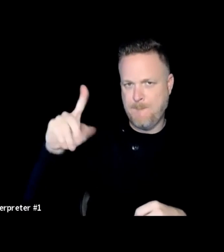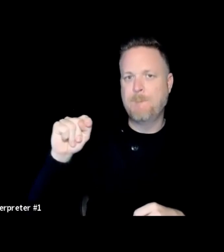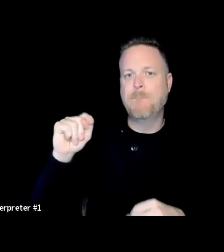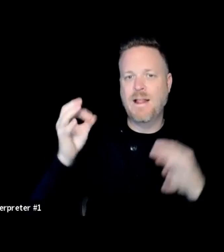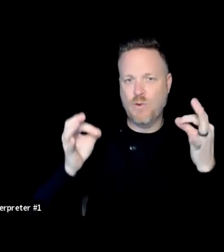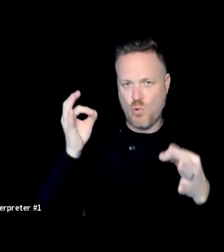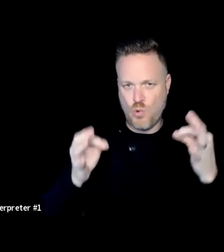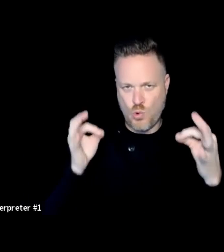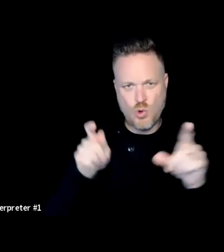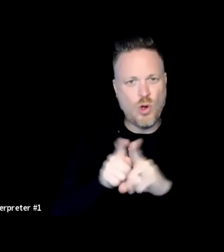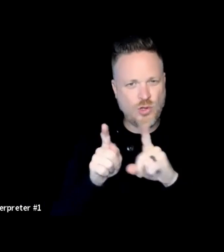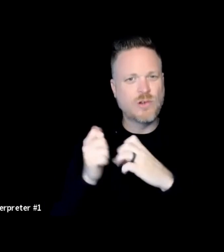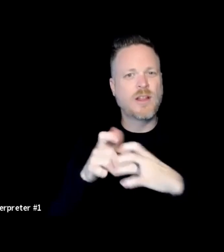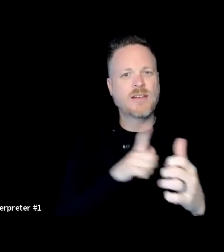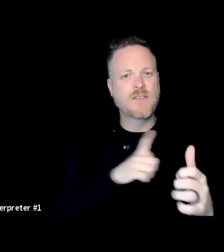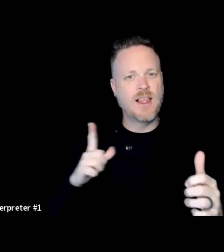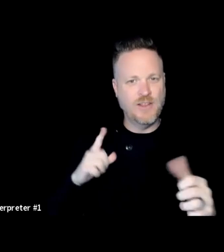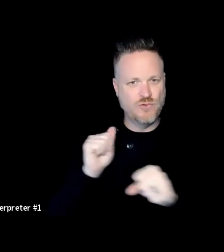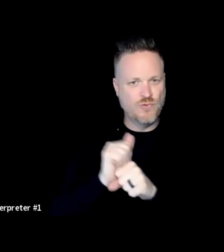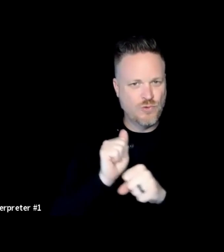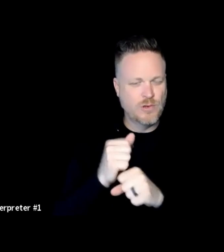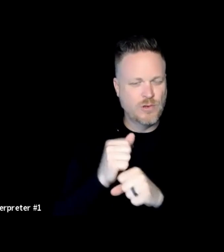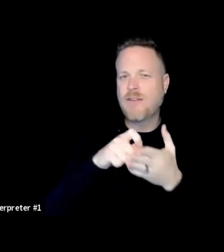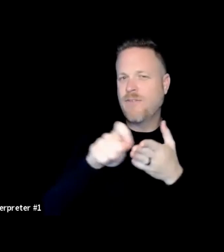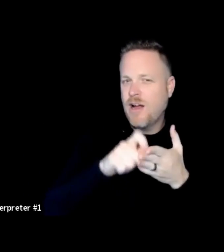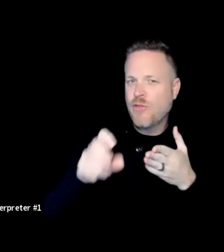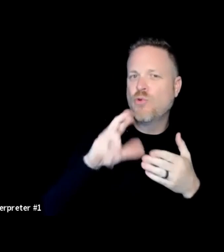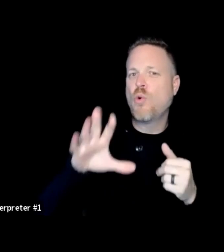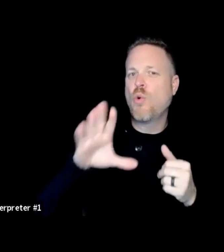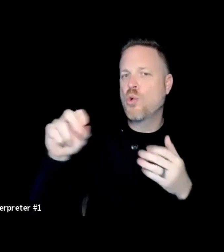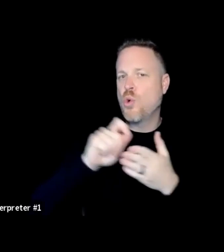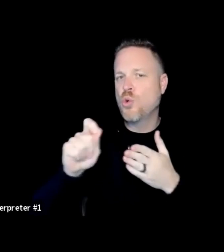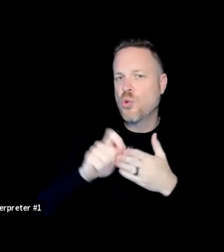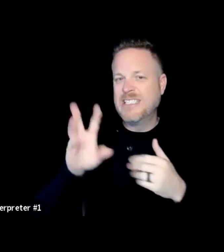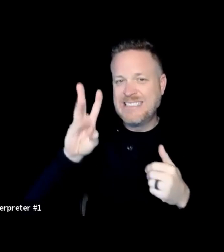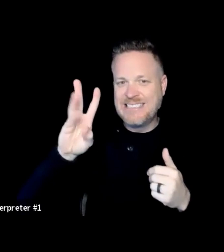amount of legislative work, having authored or co authored six laws in the state of Oregon.